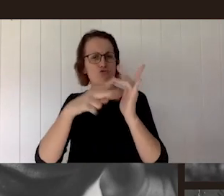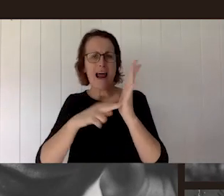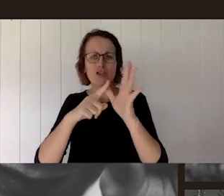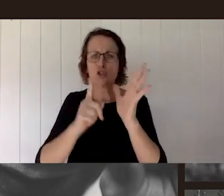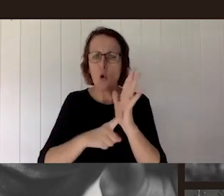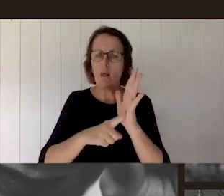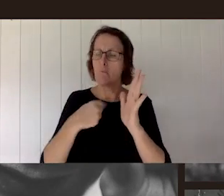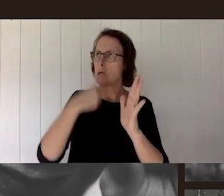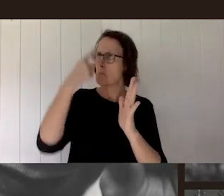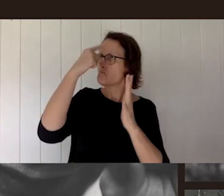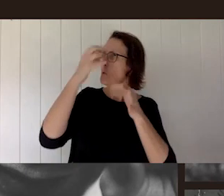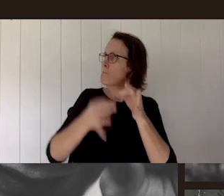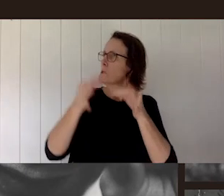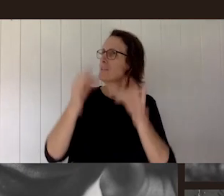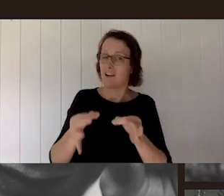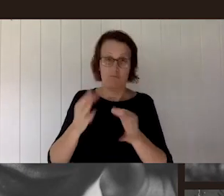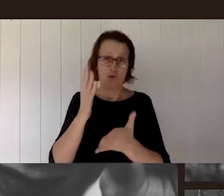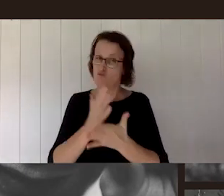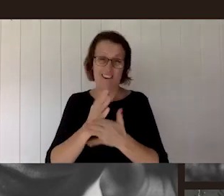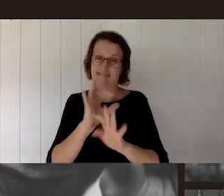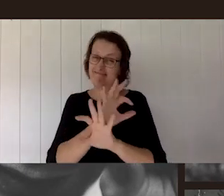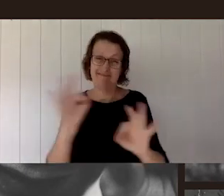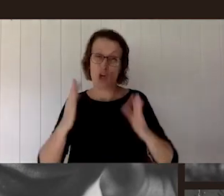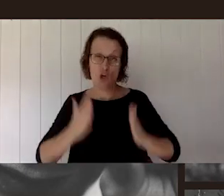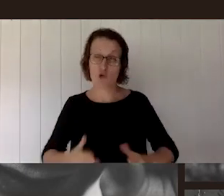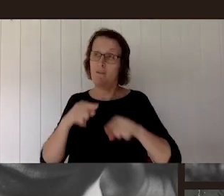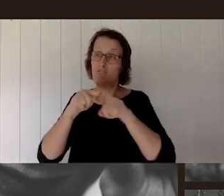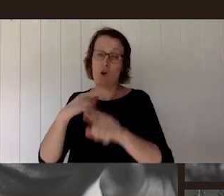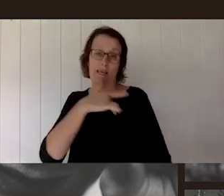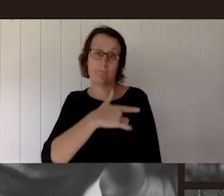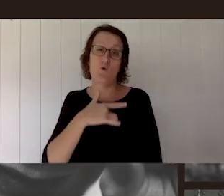the reality is that we're not as rational as we think. We're quite,